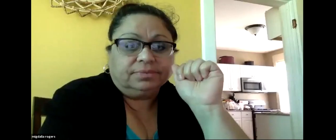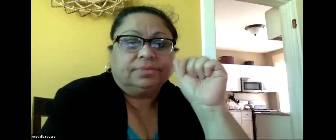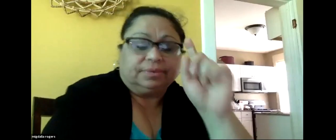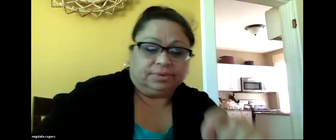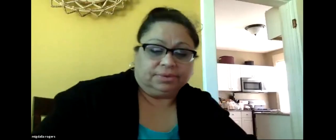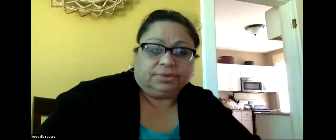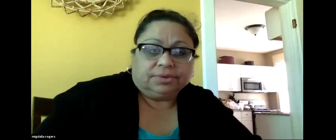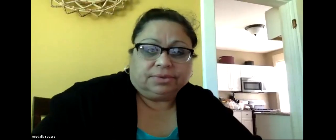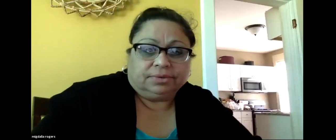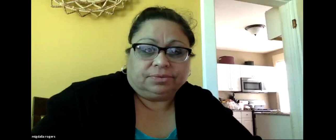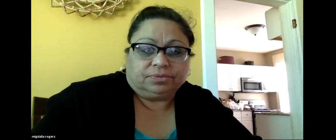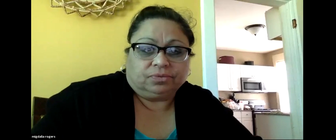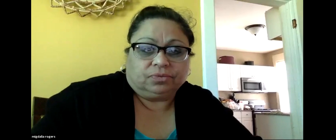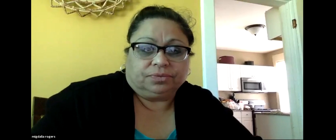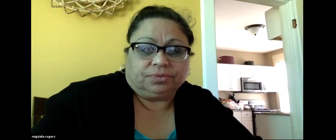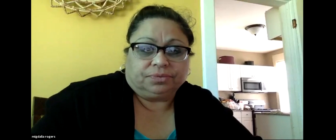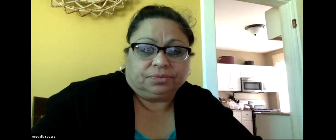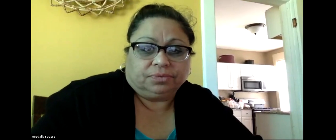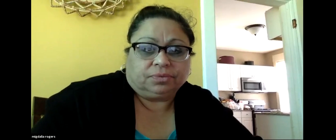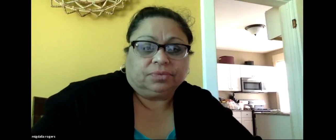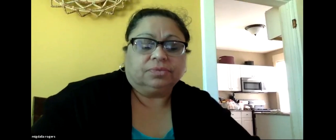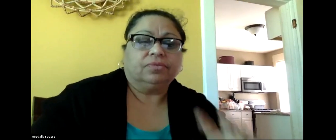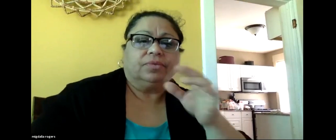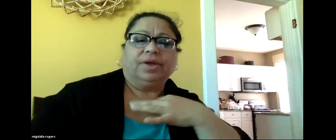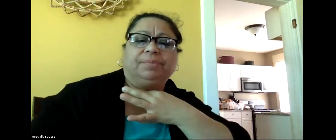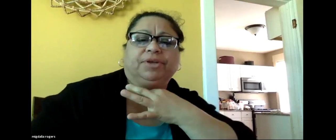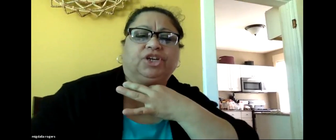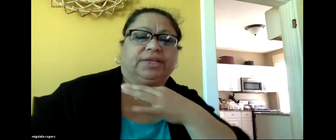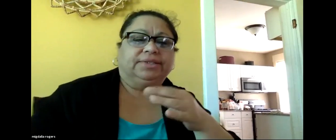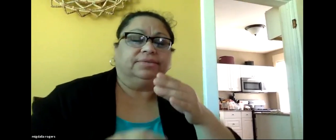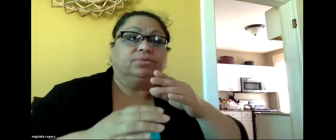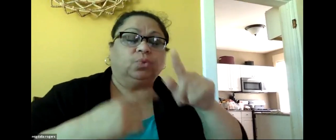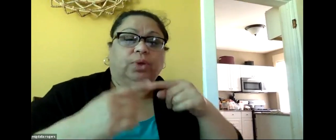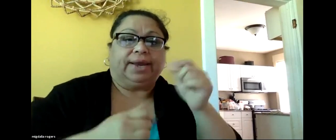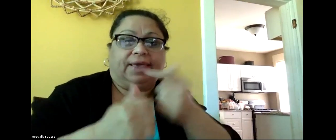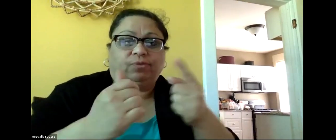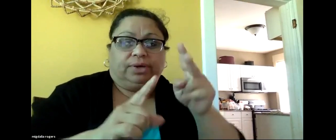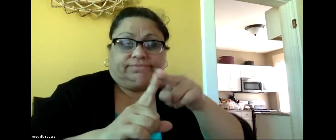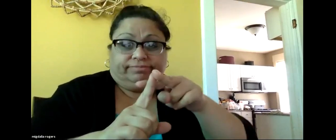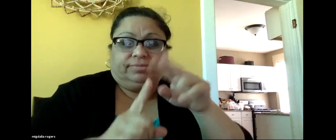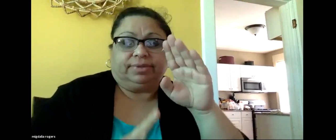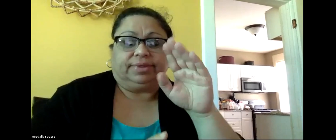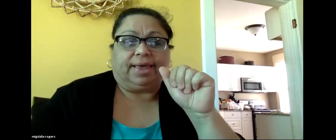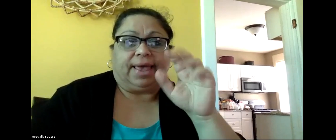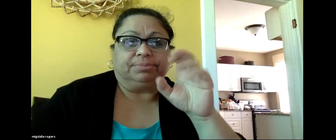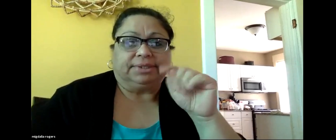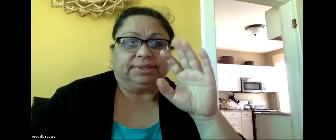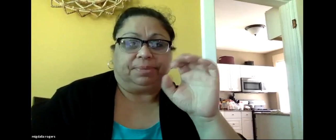Migdalia Rogers: So I'm curious, when everybody